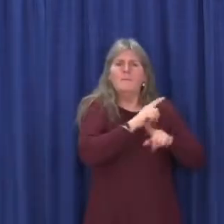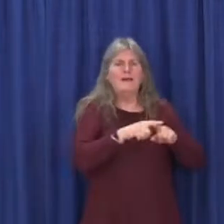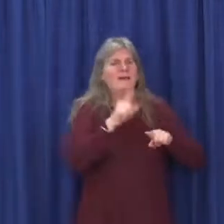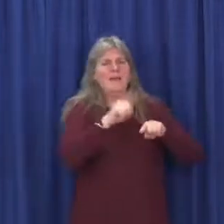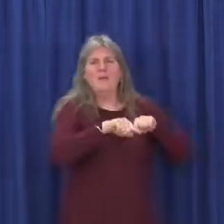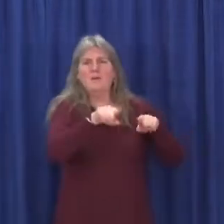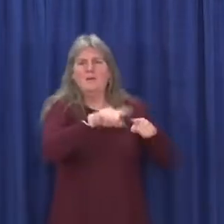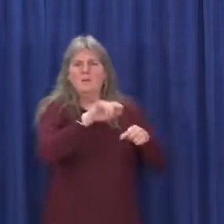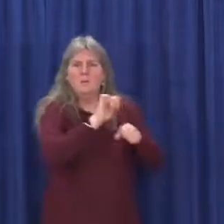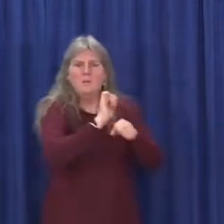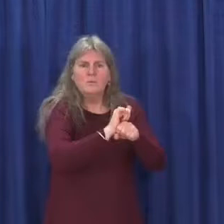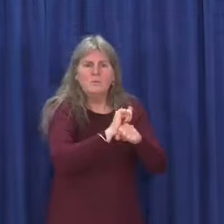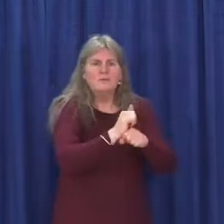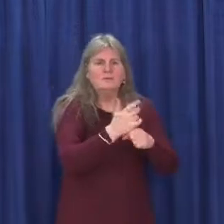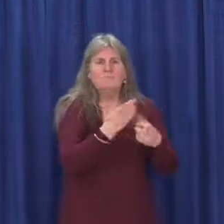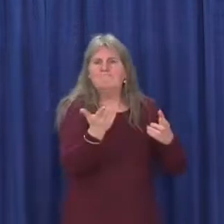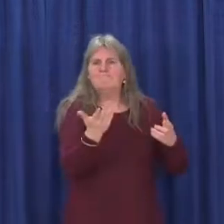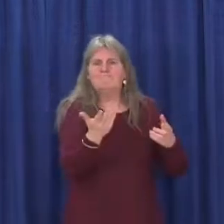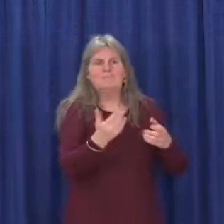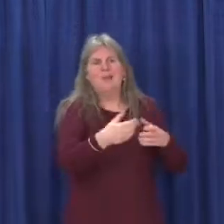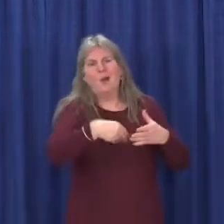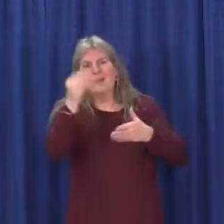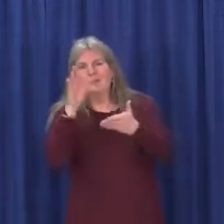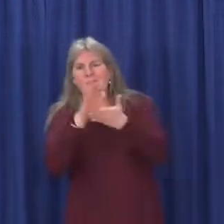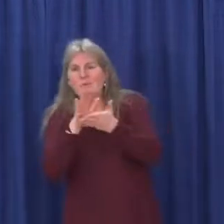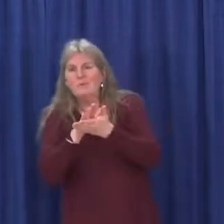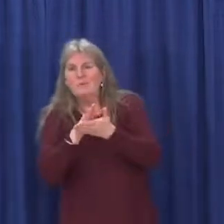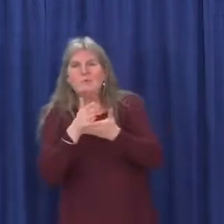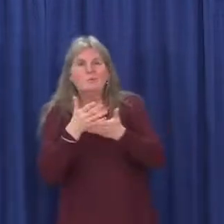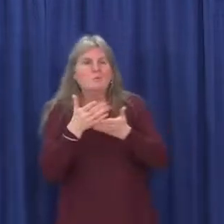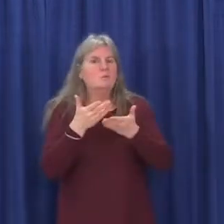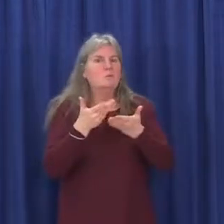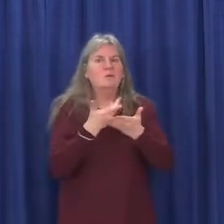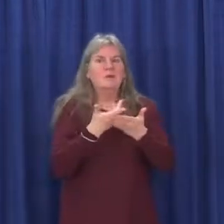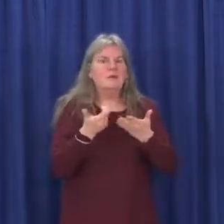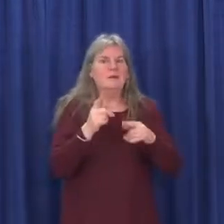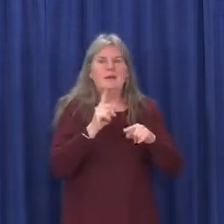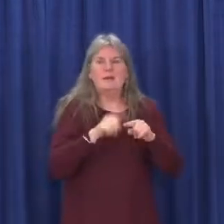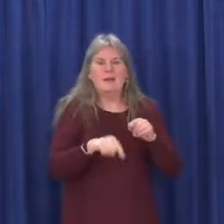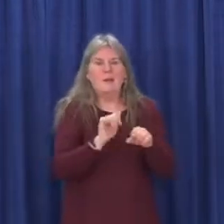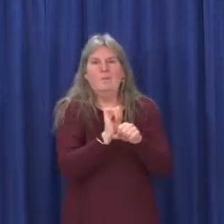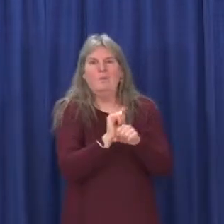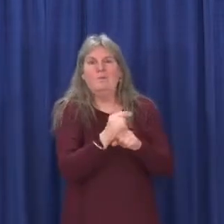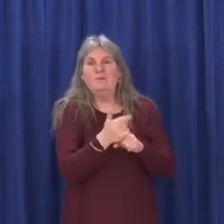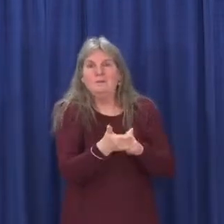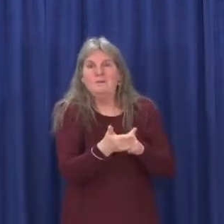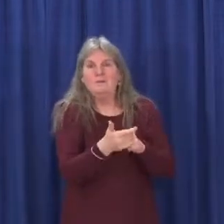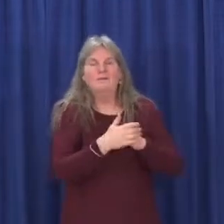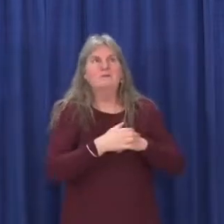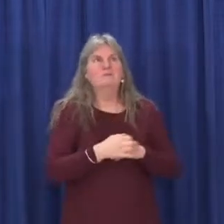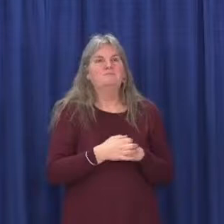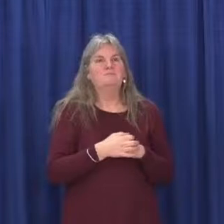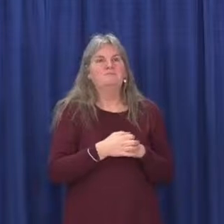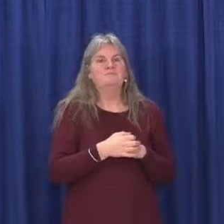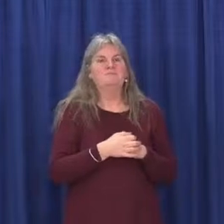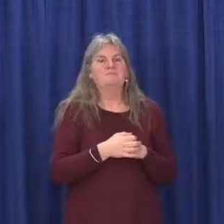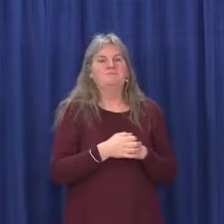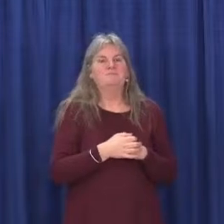and take their children out of schools and mean that they're not able to work. In our healthcare sectors such